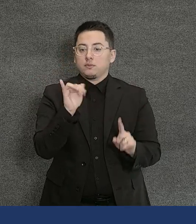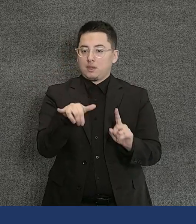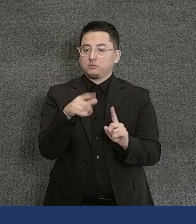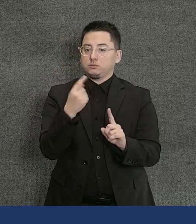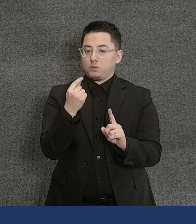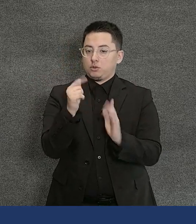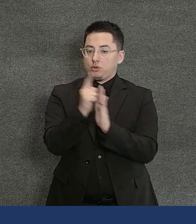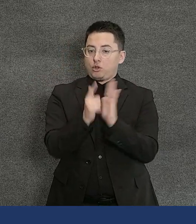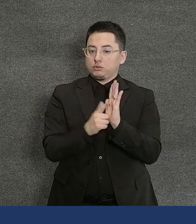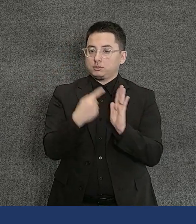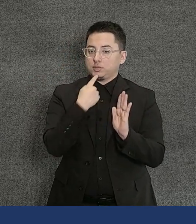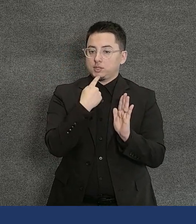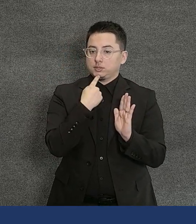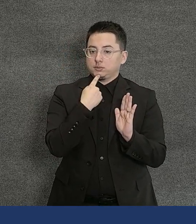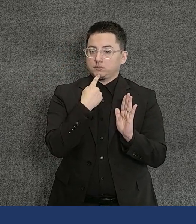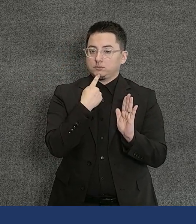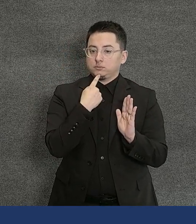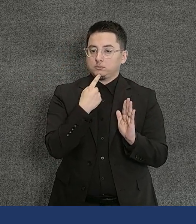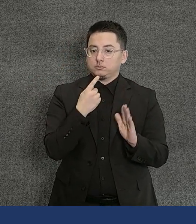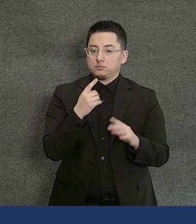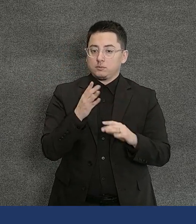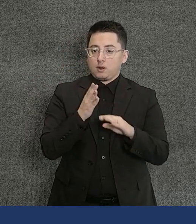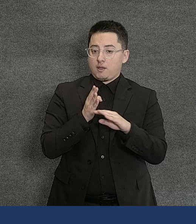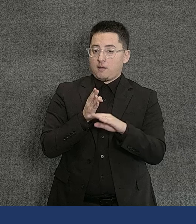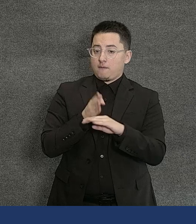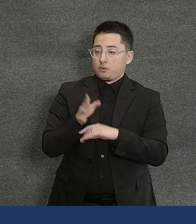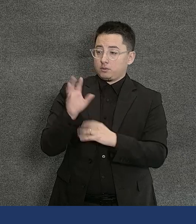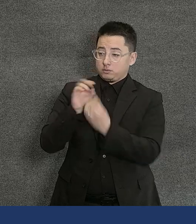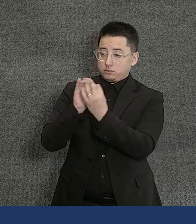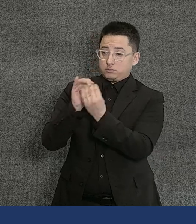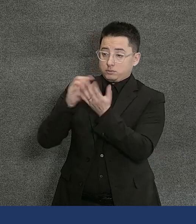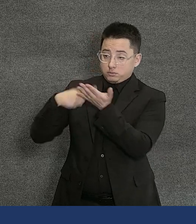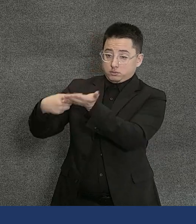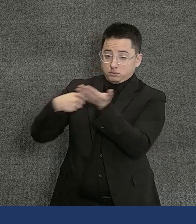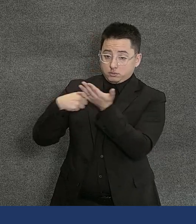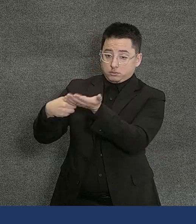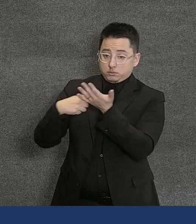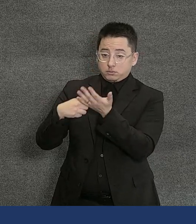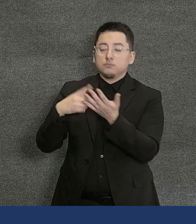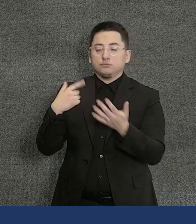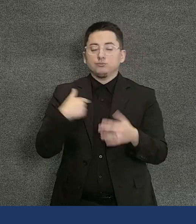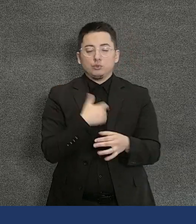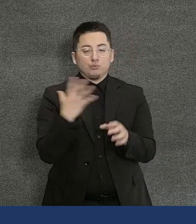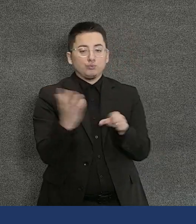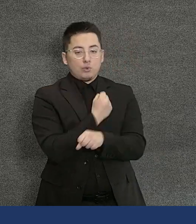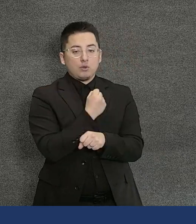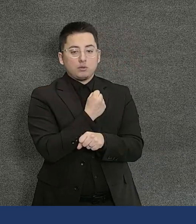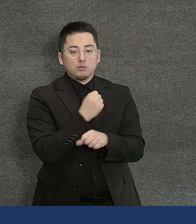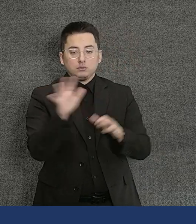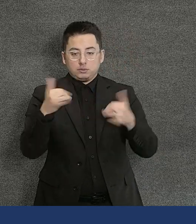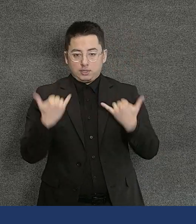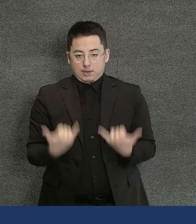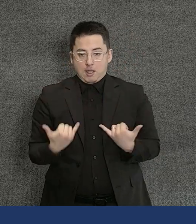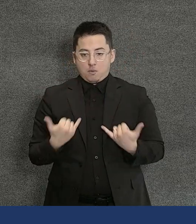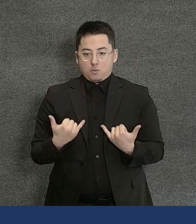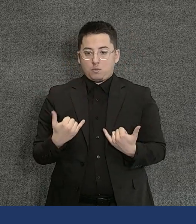And after some protracted litigation, we won. And now that law has been stricken from the books in Minnesota.